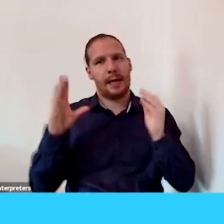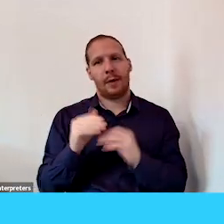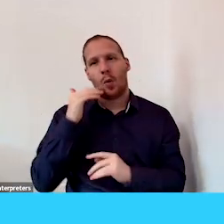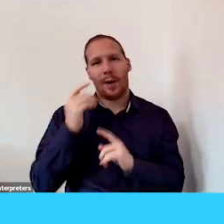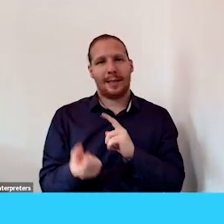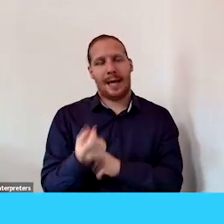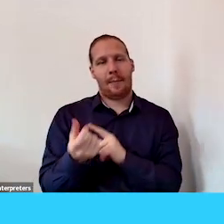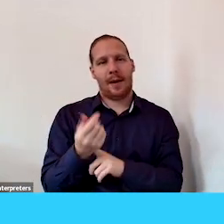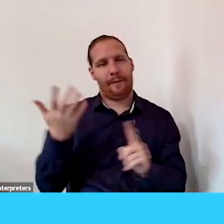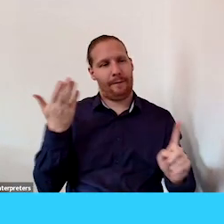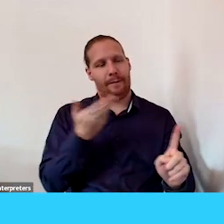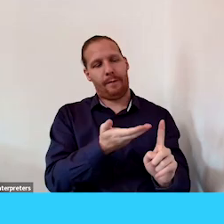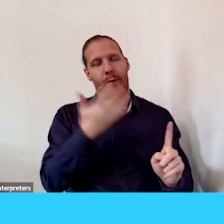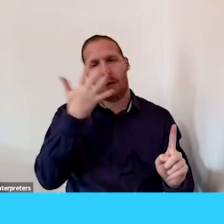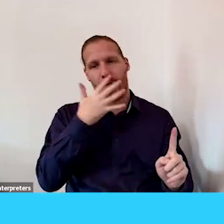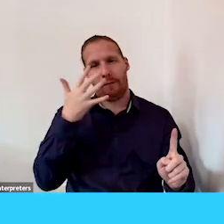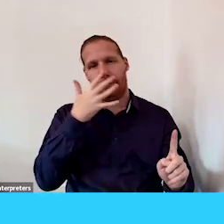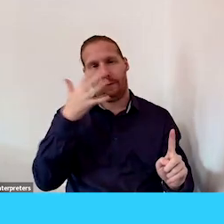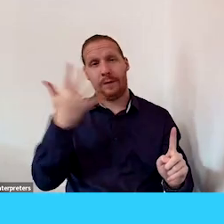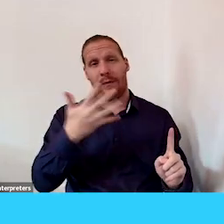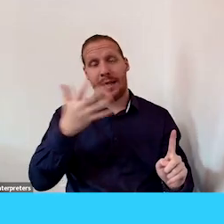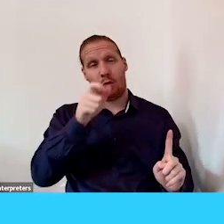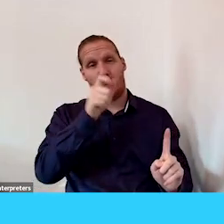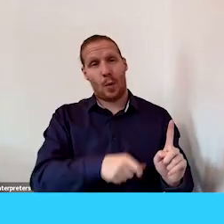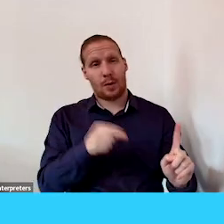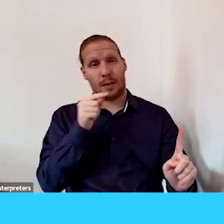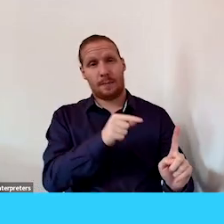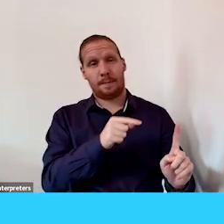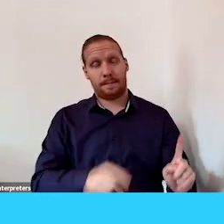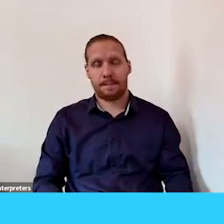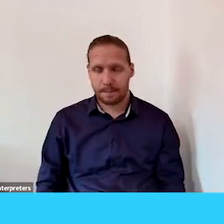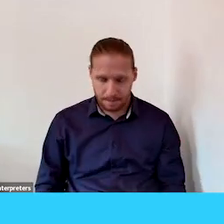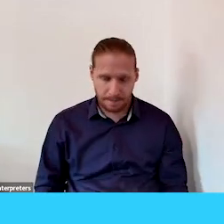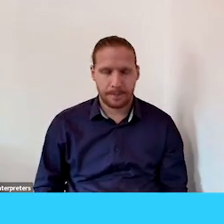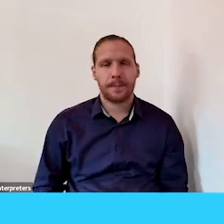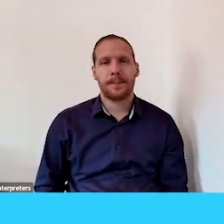At this age. As has been the case since the eight year data collection wave,